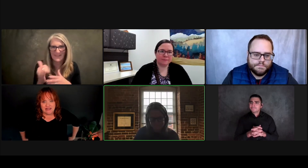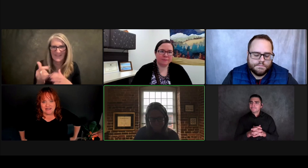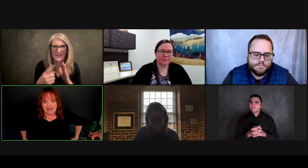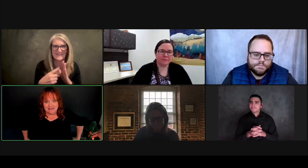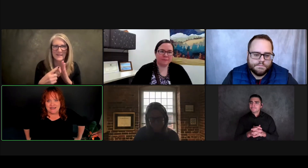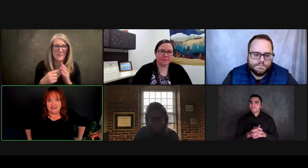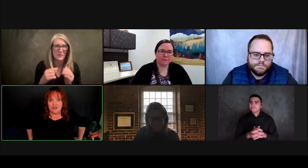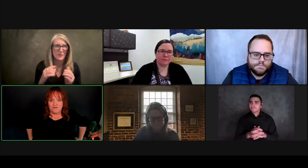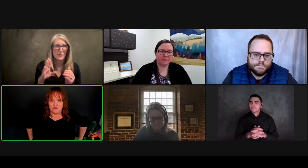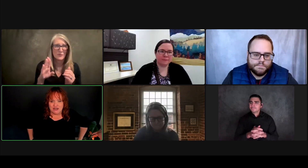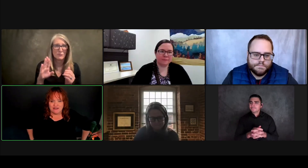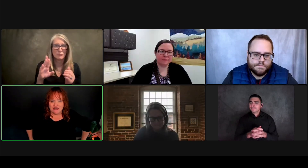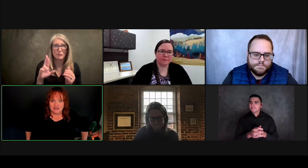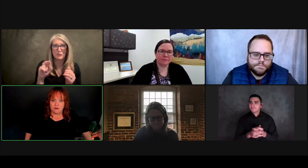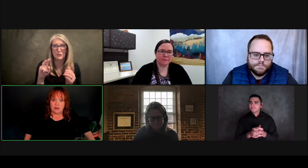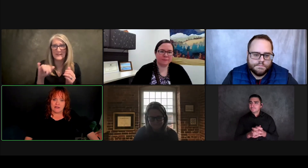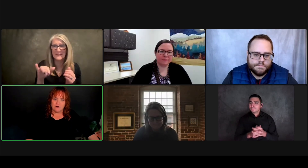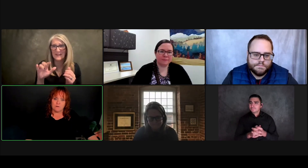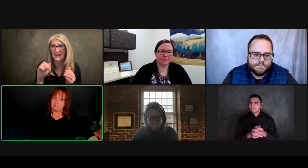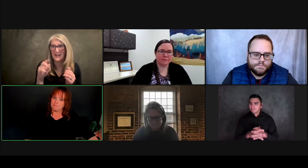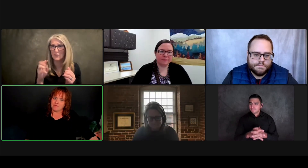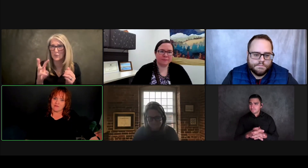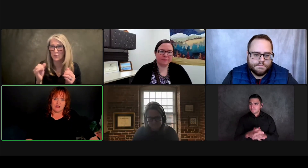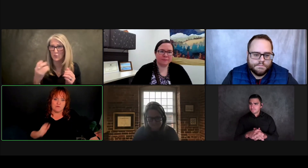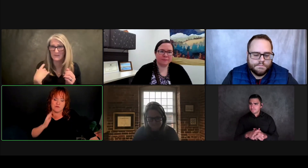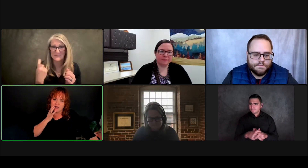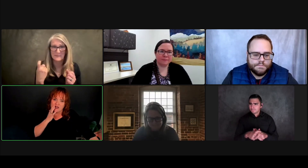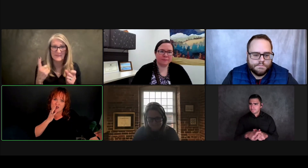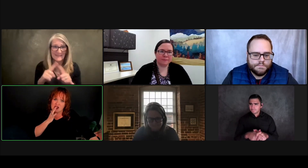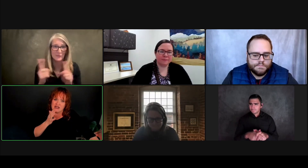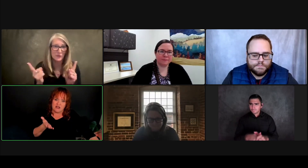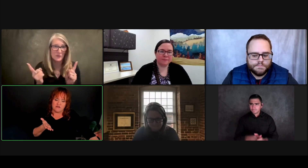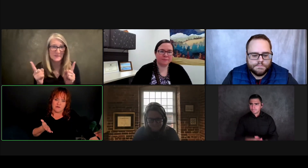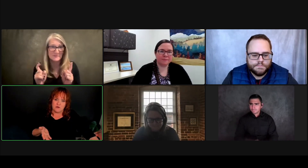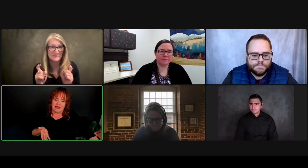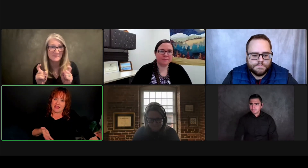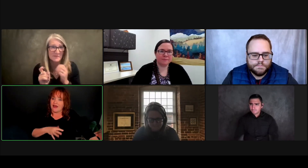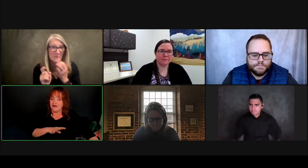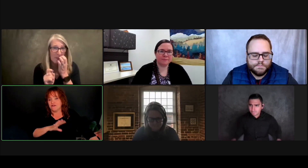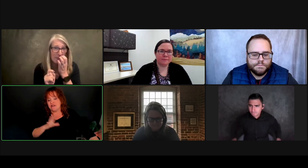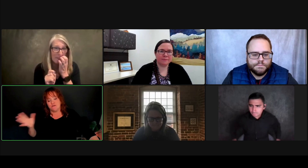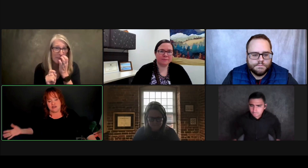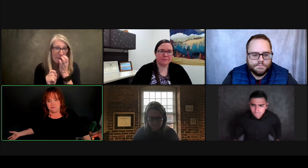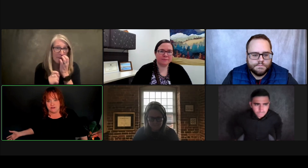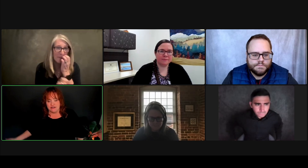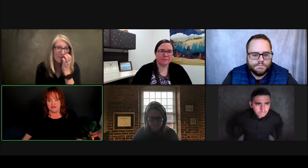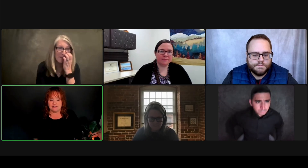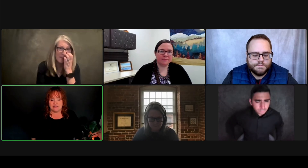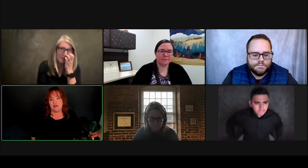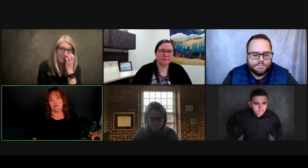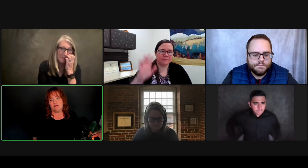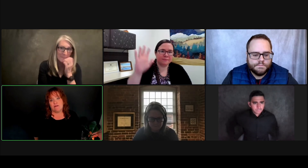Fantastic. Thank you for sharing that, Sheryl. I know, Brittany and Andrew, you may have a different experience.